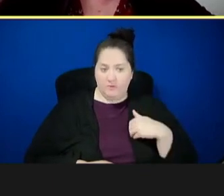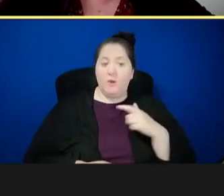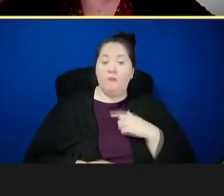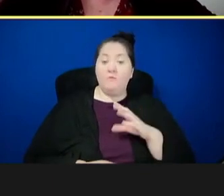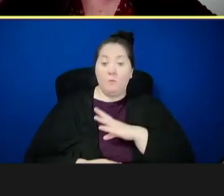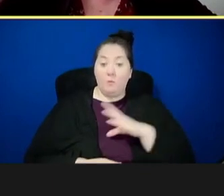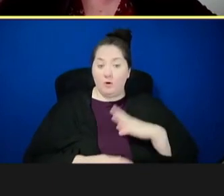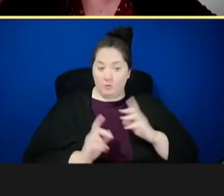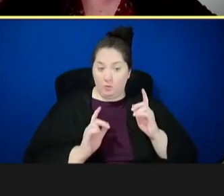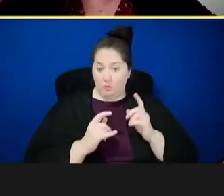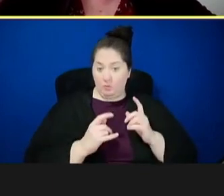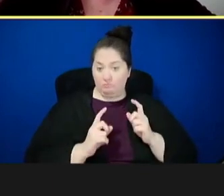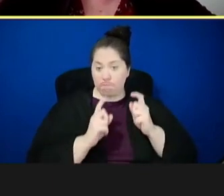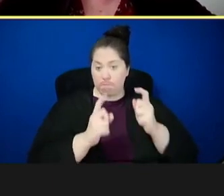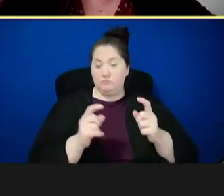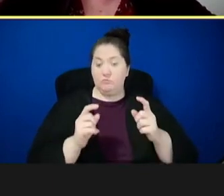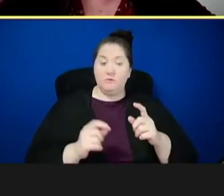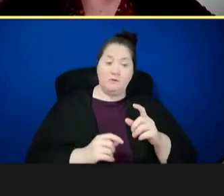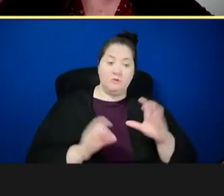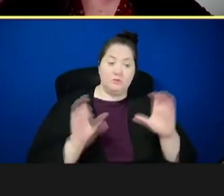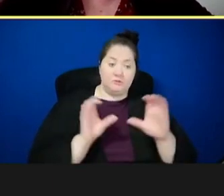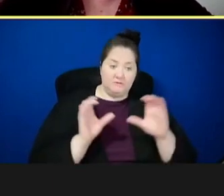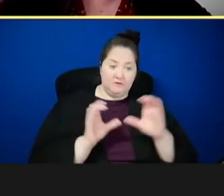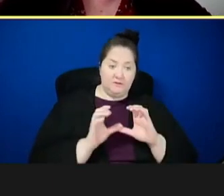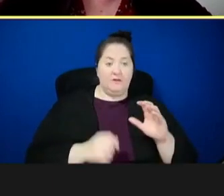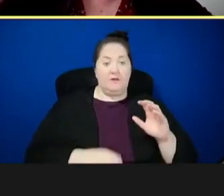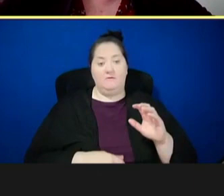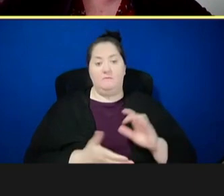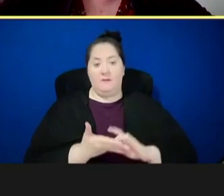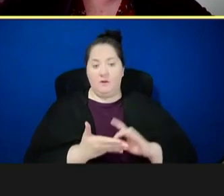and we received the Moving Needles cooperative agreement in fall of 2021,